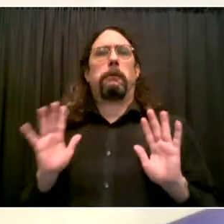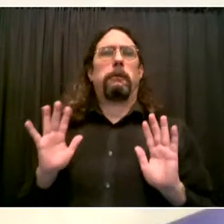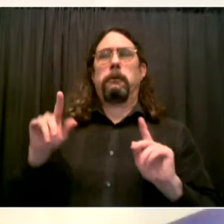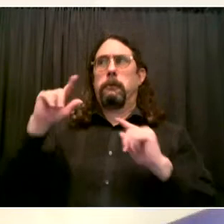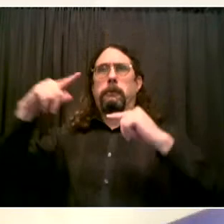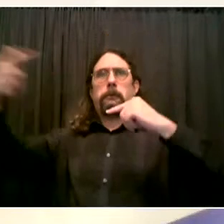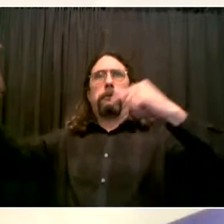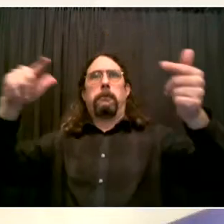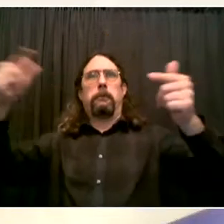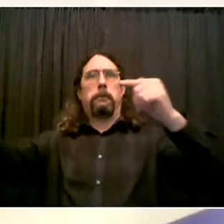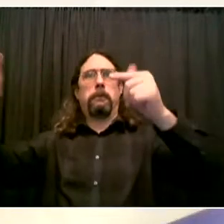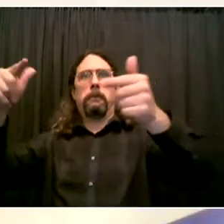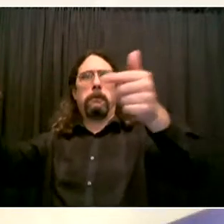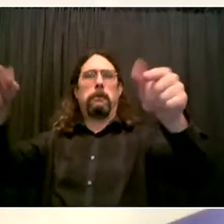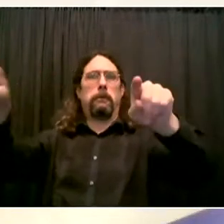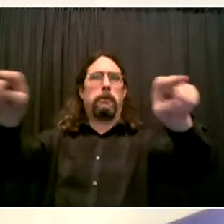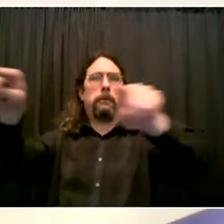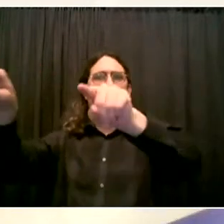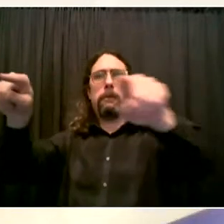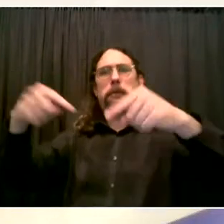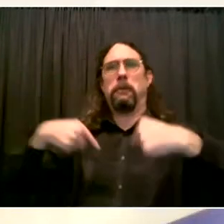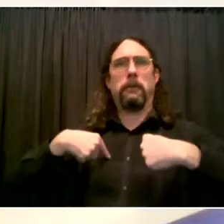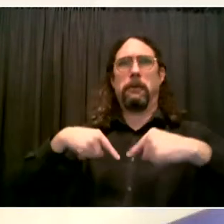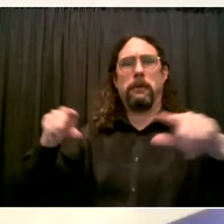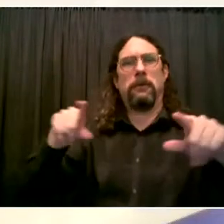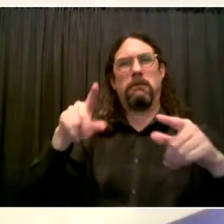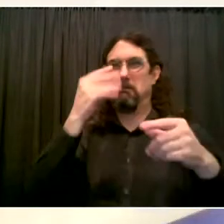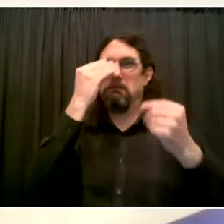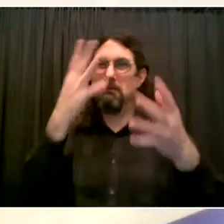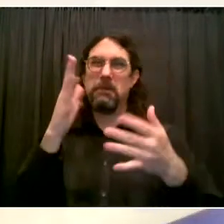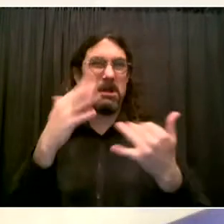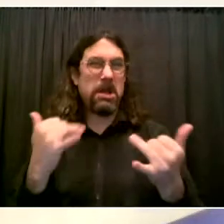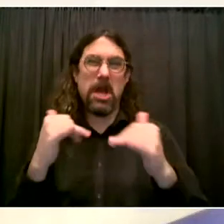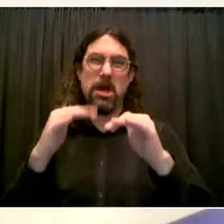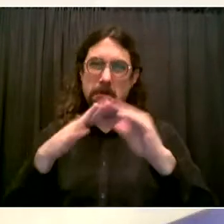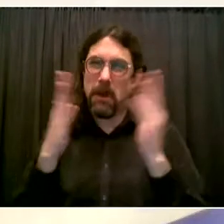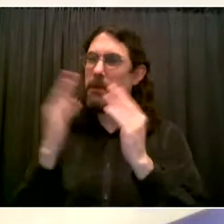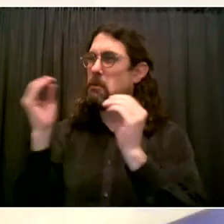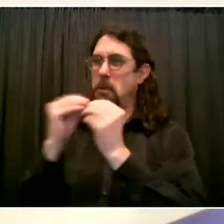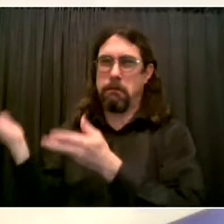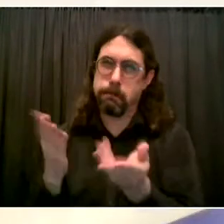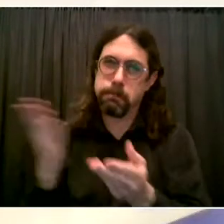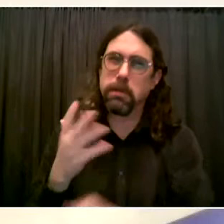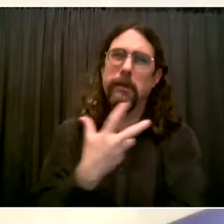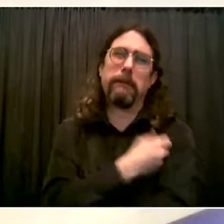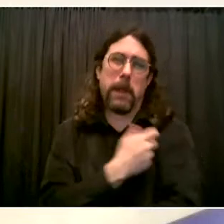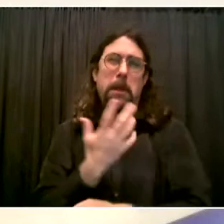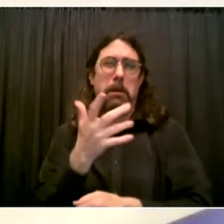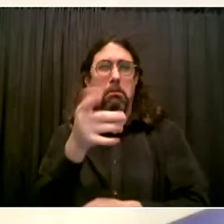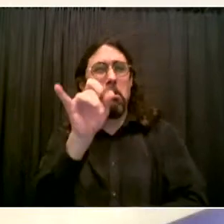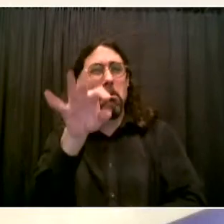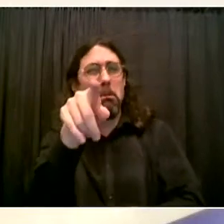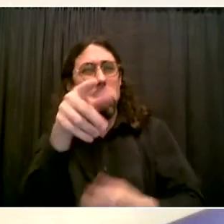FEW MONTHS AGO I WANNEDT TO WAIT IN SOLIDARITY WITH MY CONSTITUENTS UNTIL THERE WAS MORE AVAILABILITY. I'M SO THANKFUL